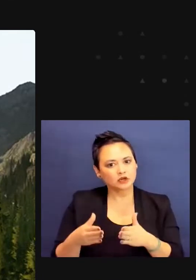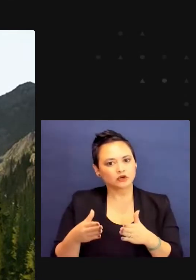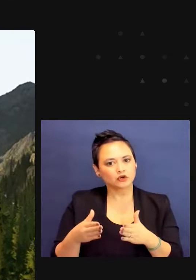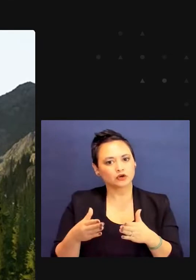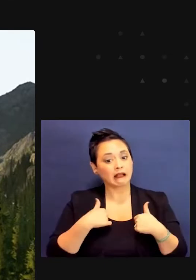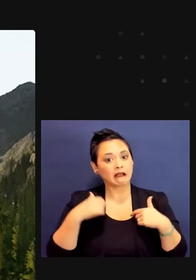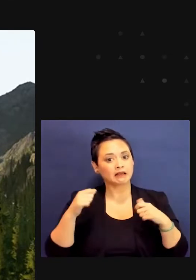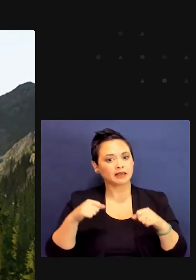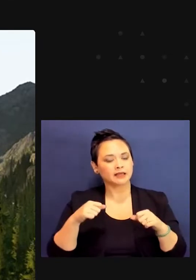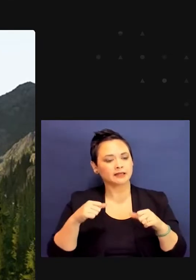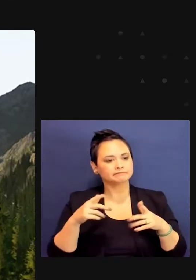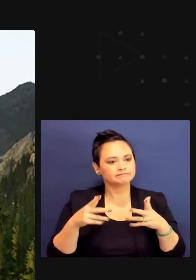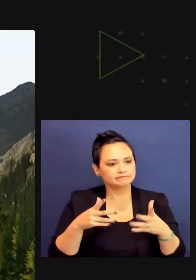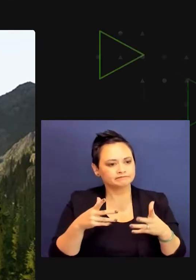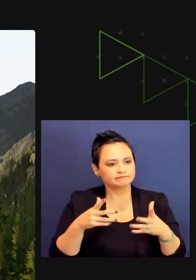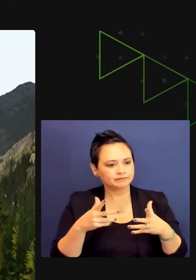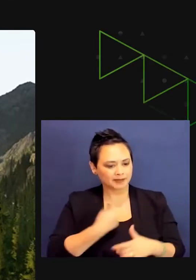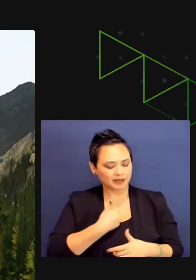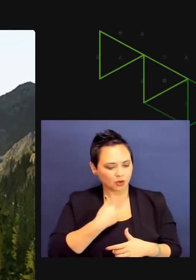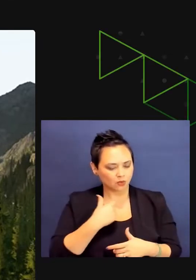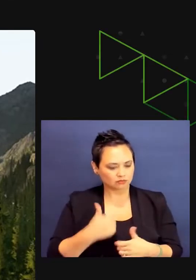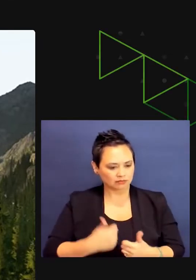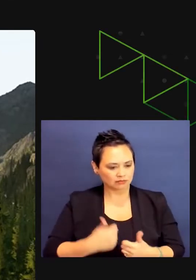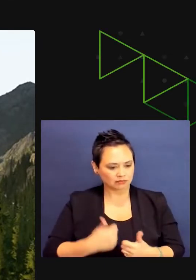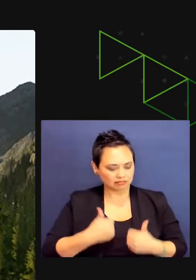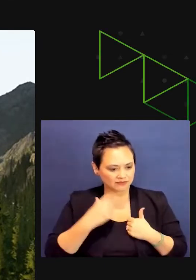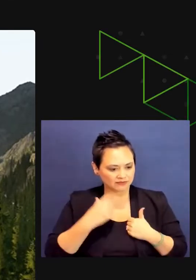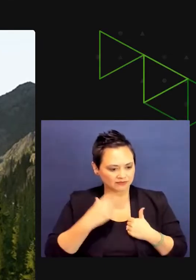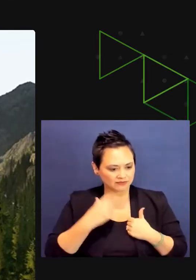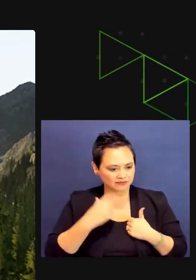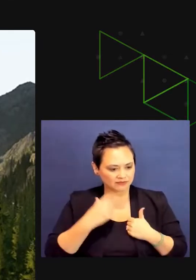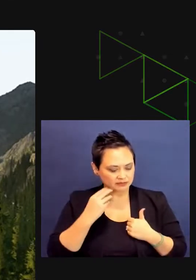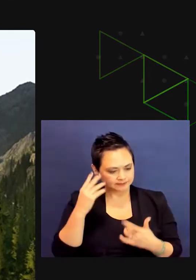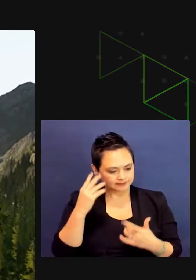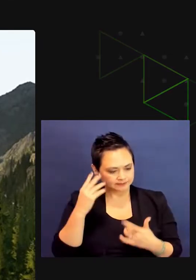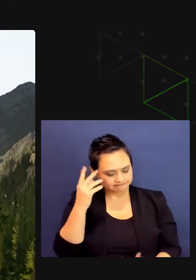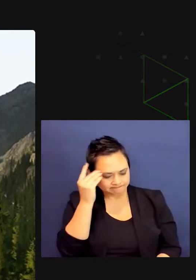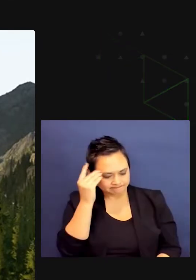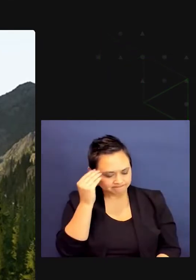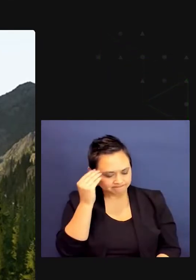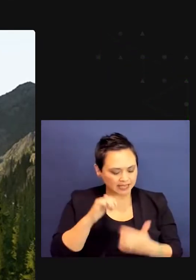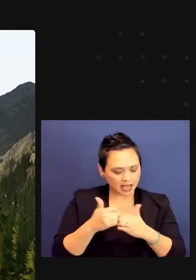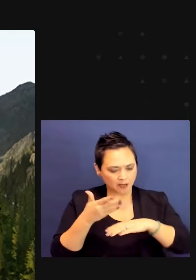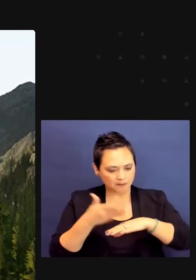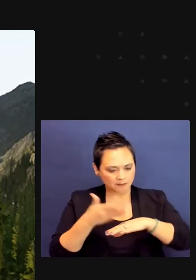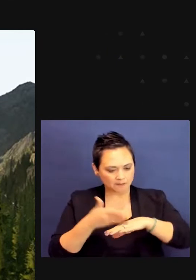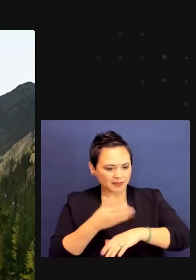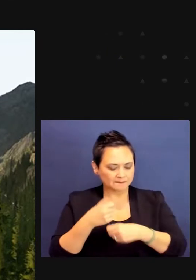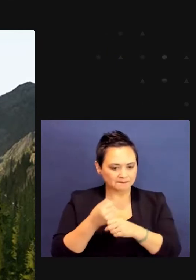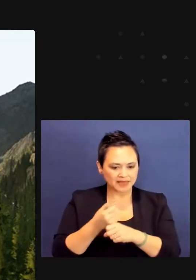to try and figure out how to make things better for others and pave the way so that way folks don't have to go over